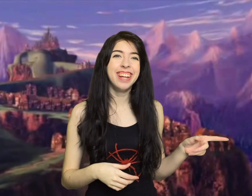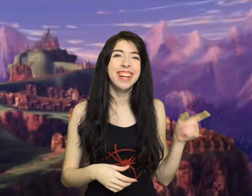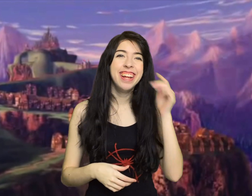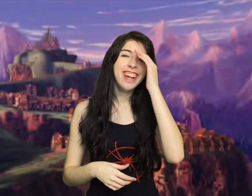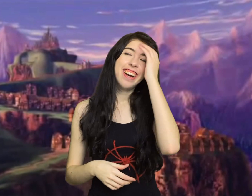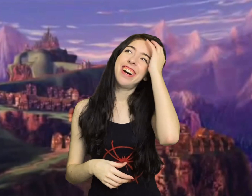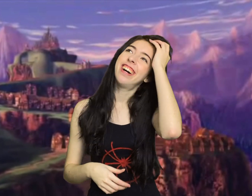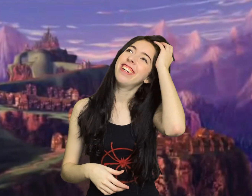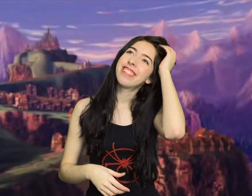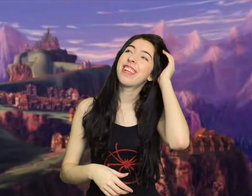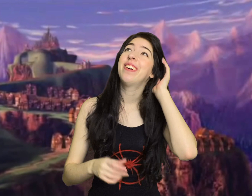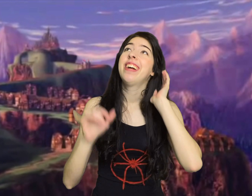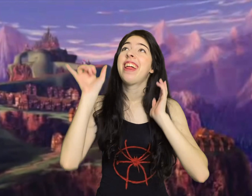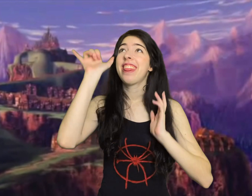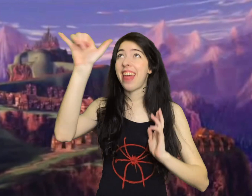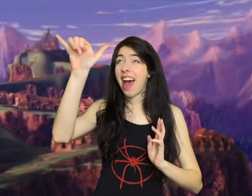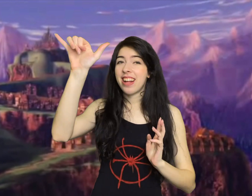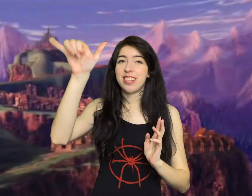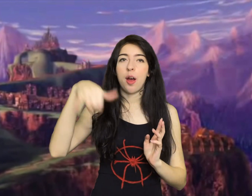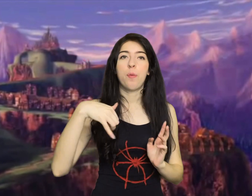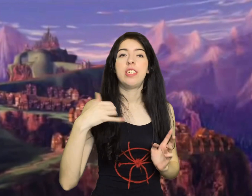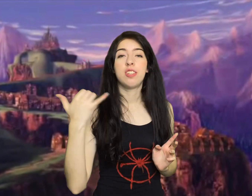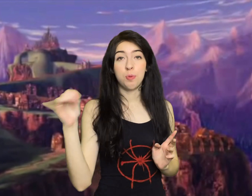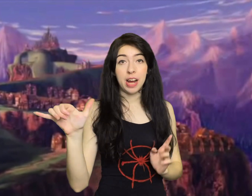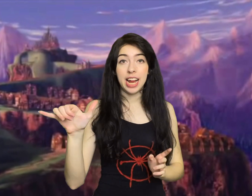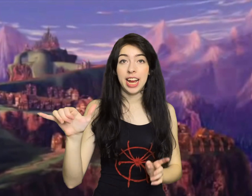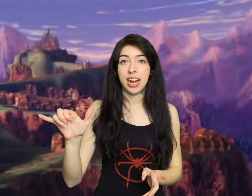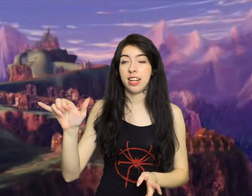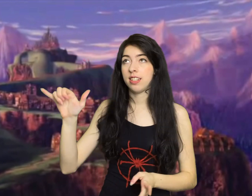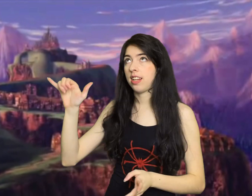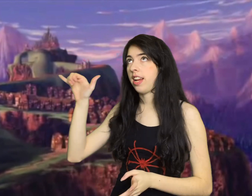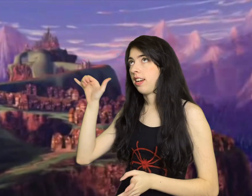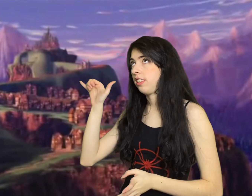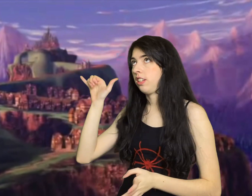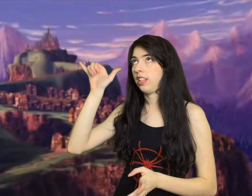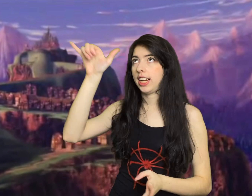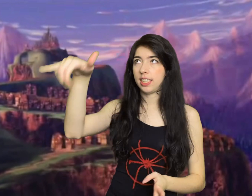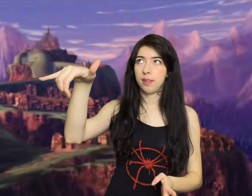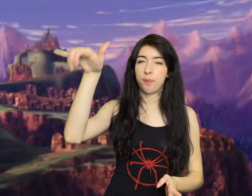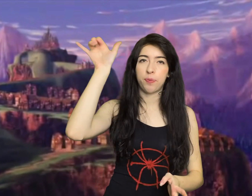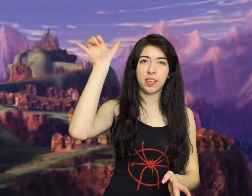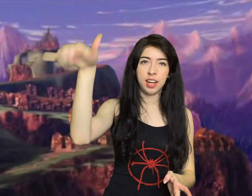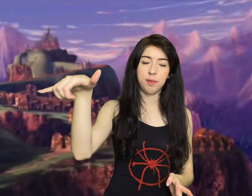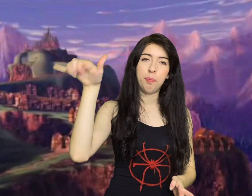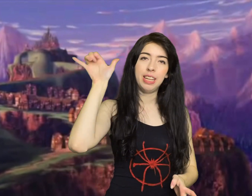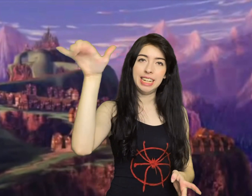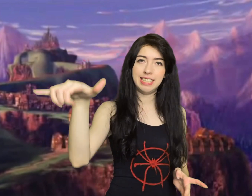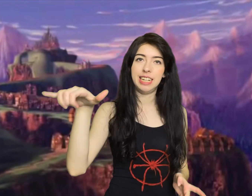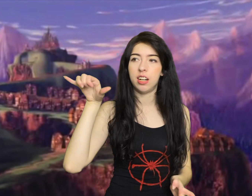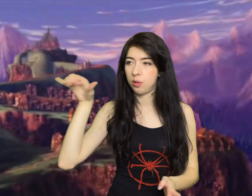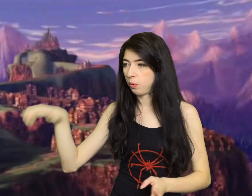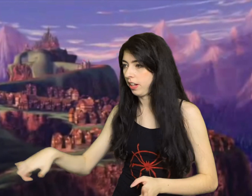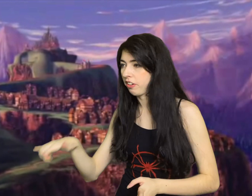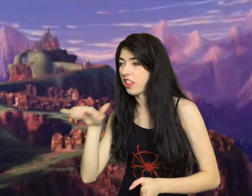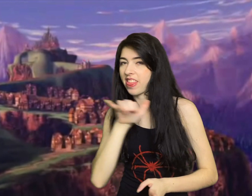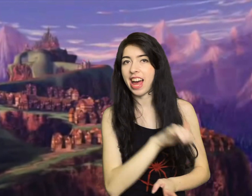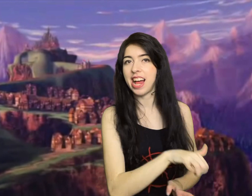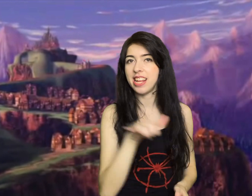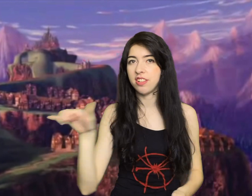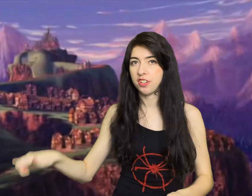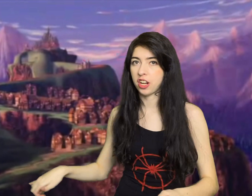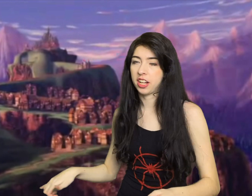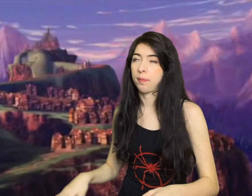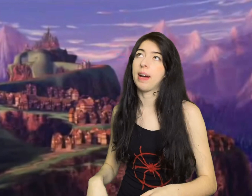so THAT which is a Y hand and you like kind of place it on whatever that is you're talking about